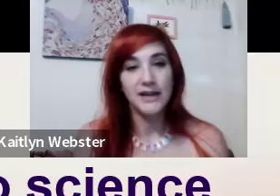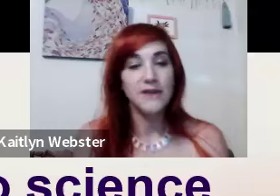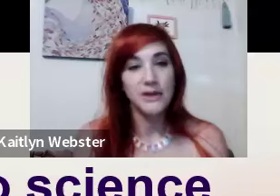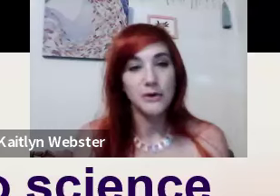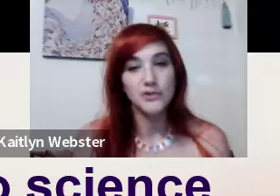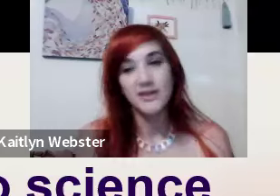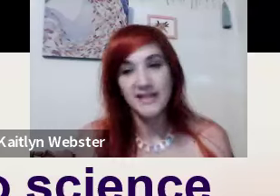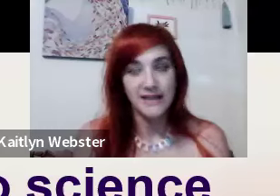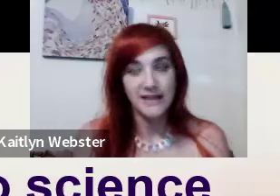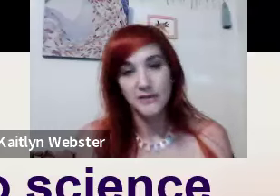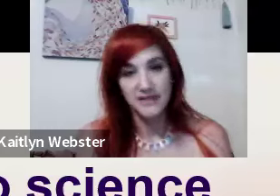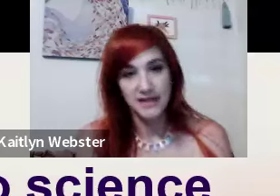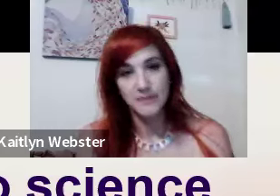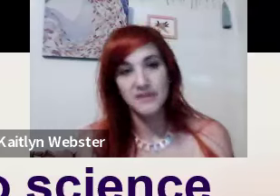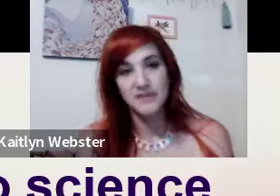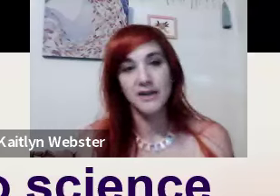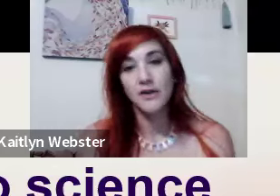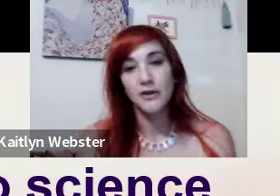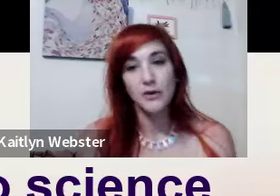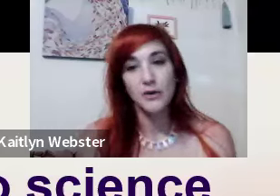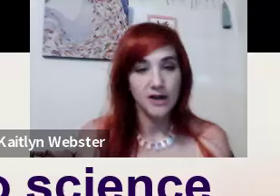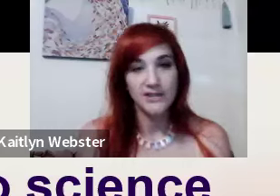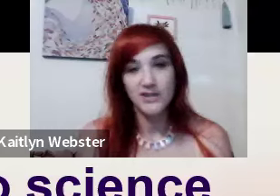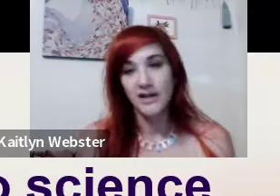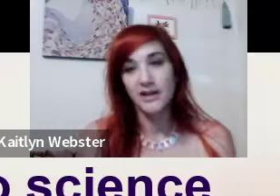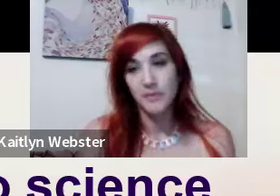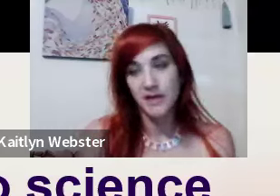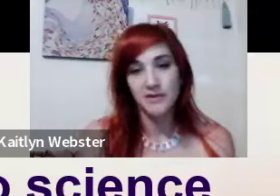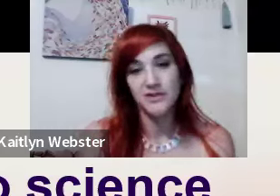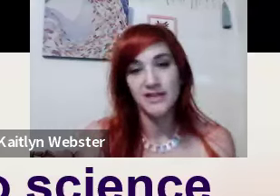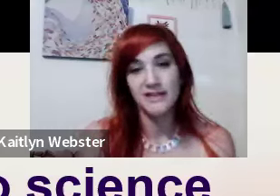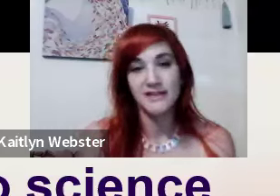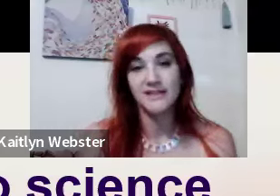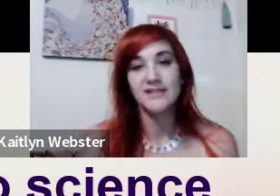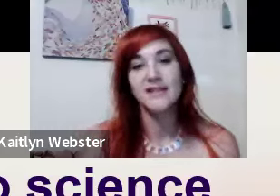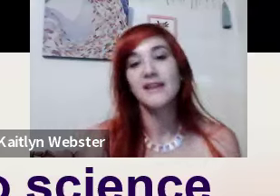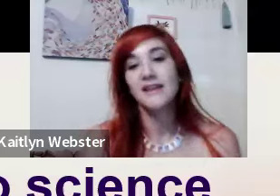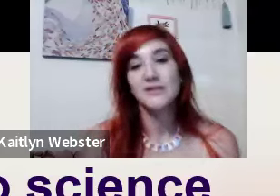I could follow Tracy Callahan's footsteps and go to college, become a research scientist.